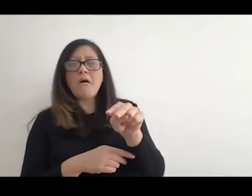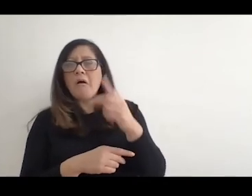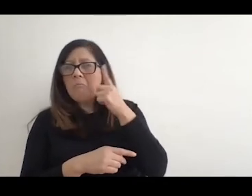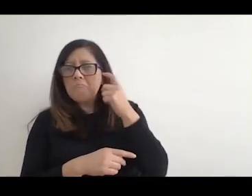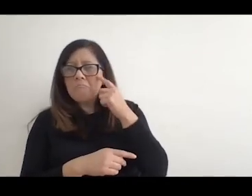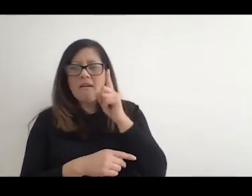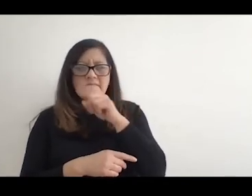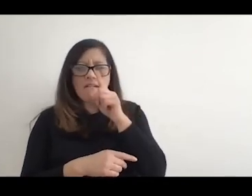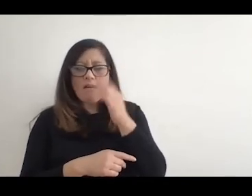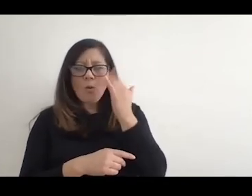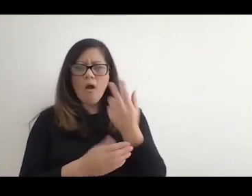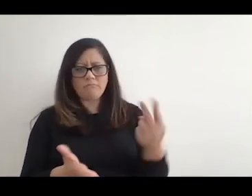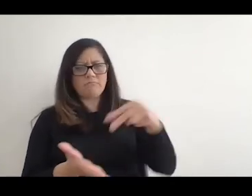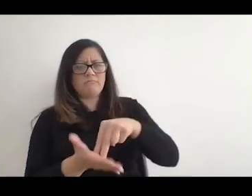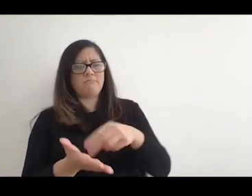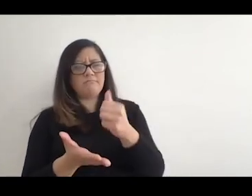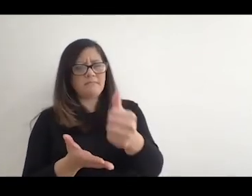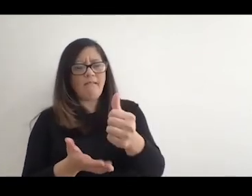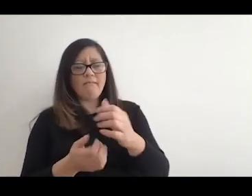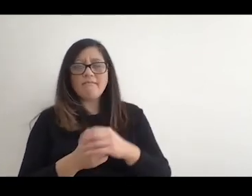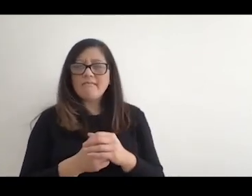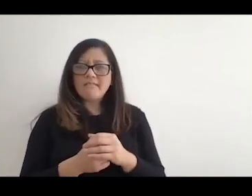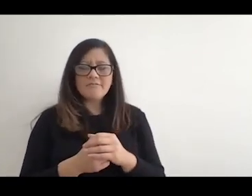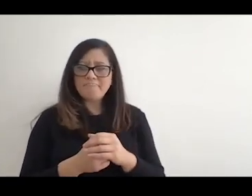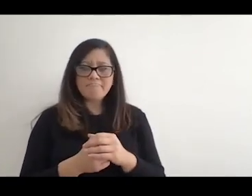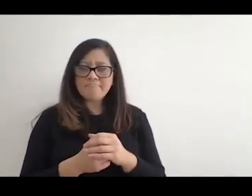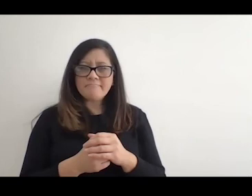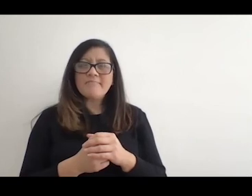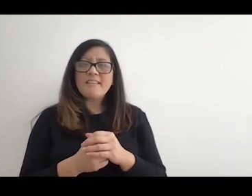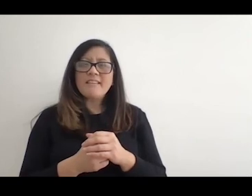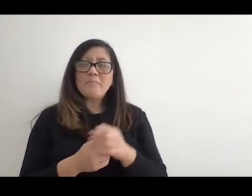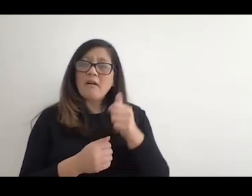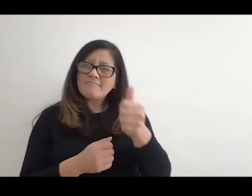he's able to get himself up, but. Even living with cerebral palsy,